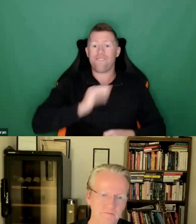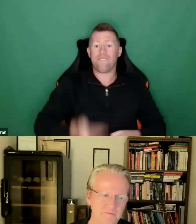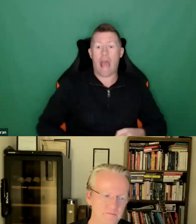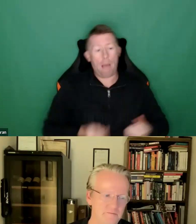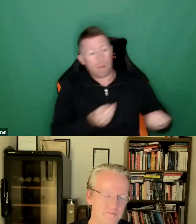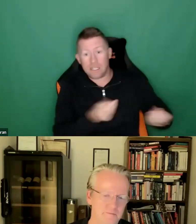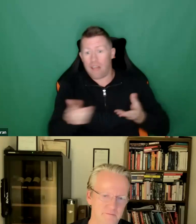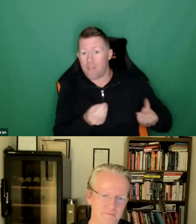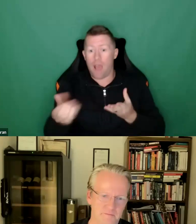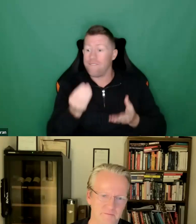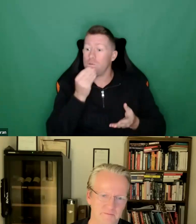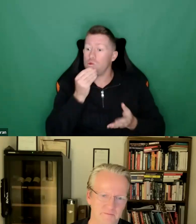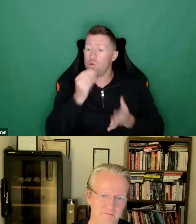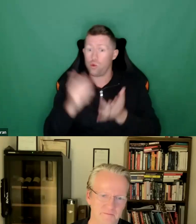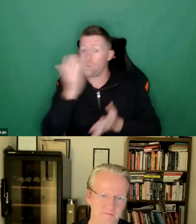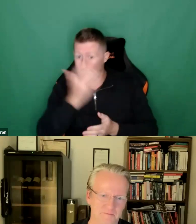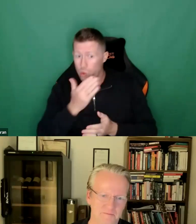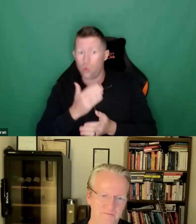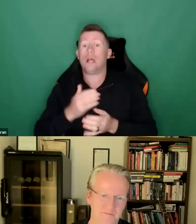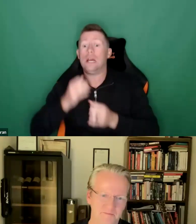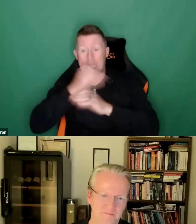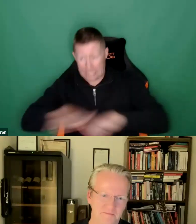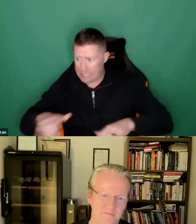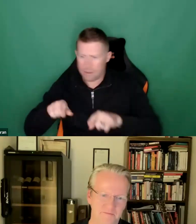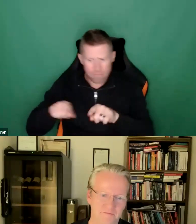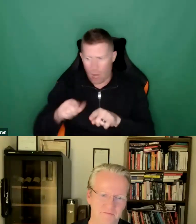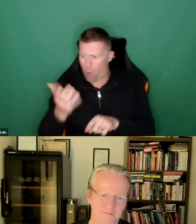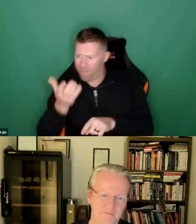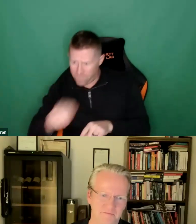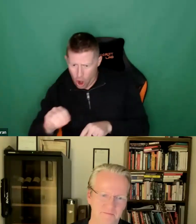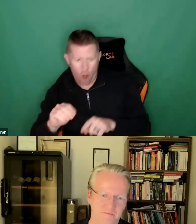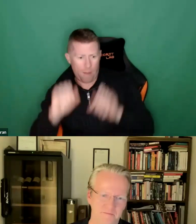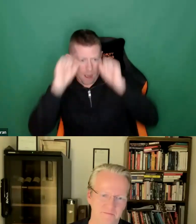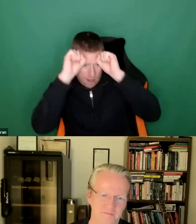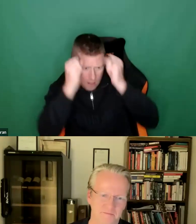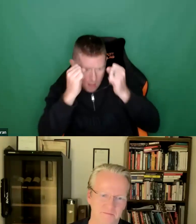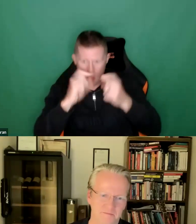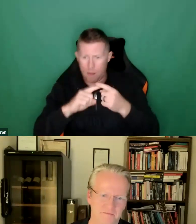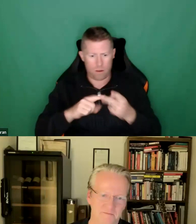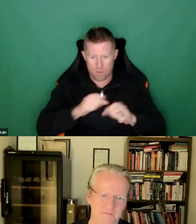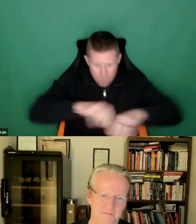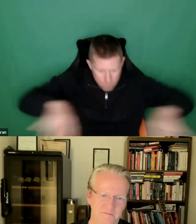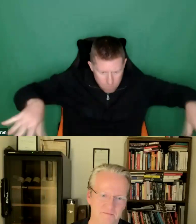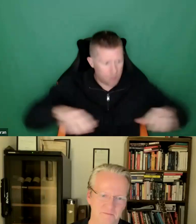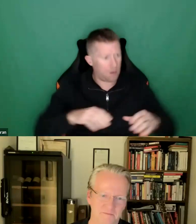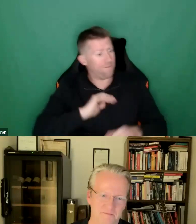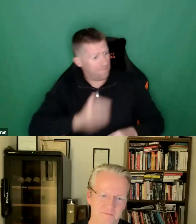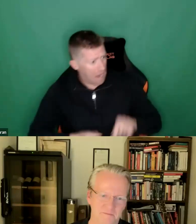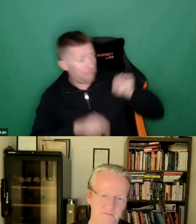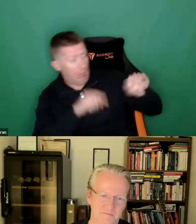farm to table for the kids. So local farmers are providing food into the schools for the kids,